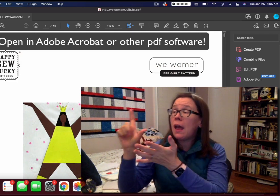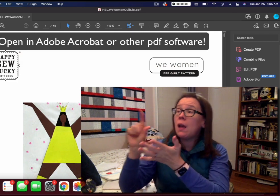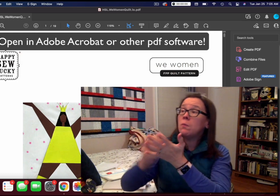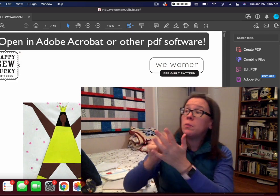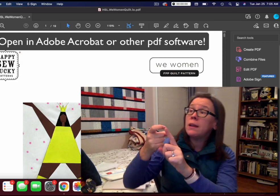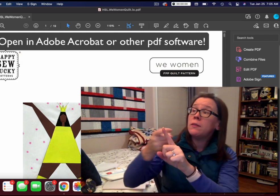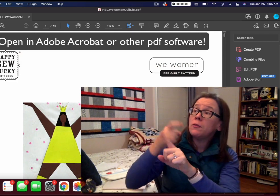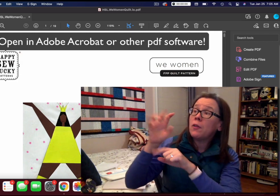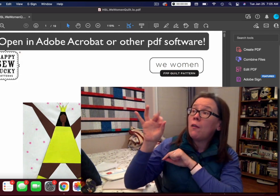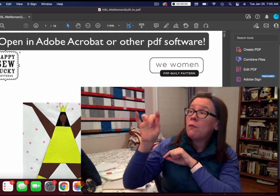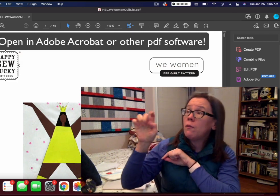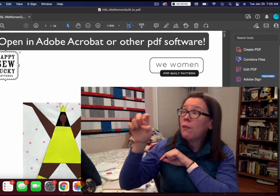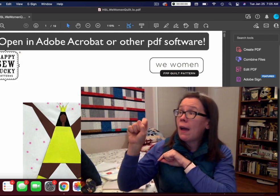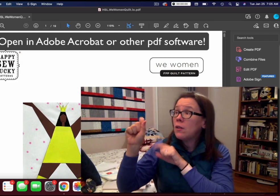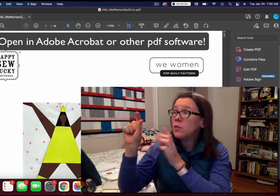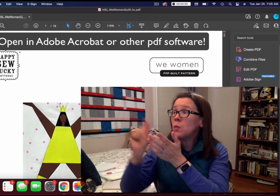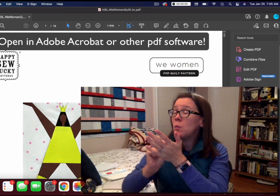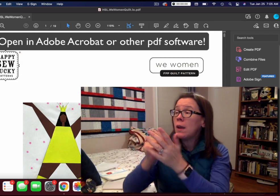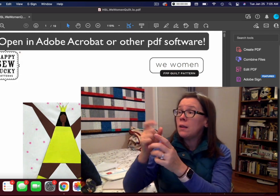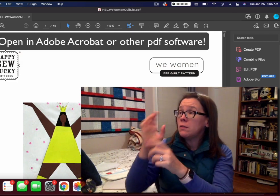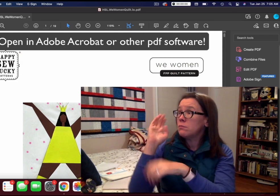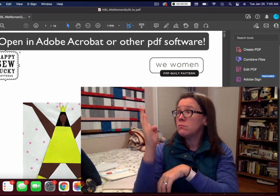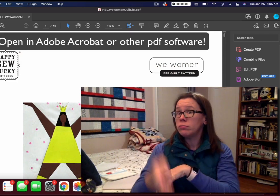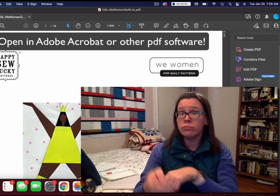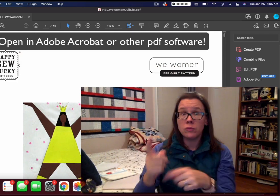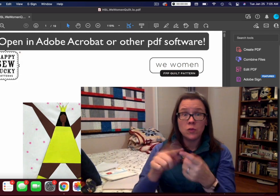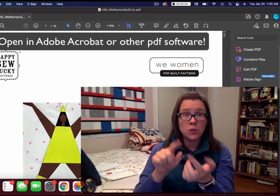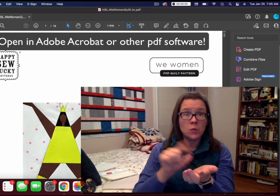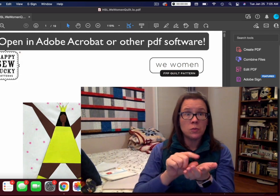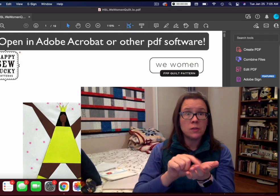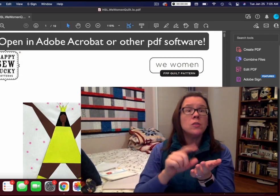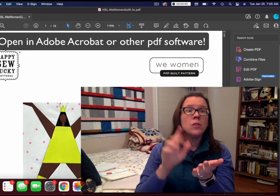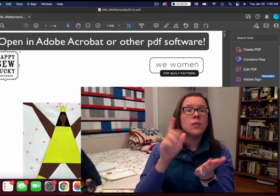you end up with problems with how it prints in the sizing.